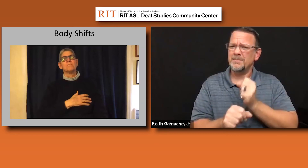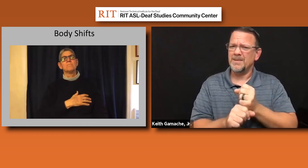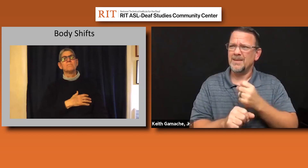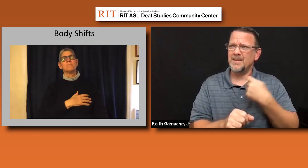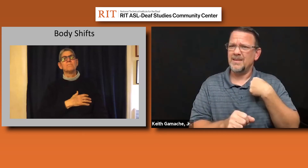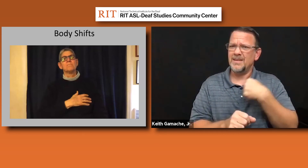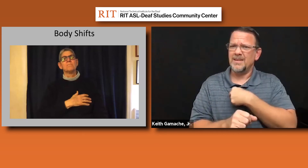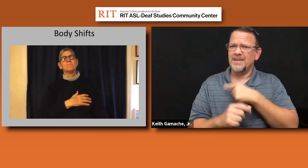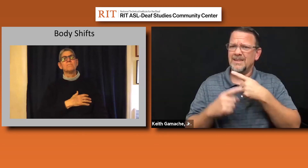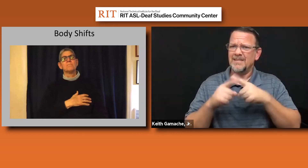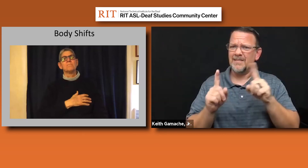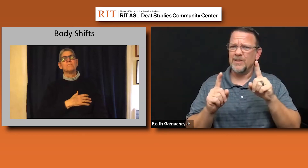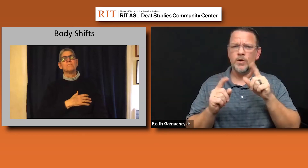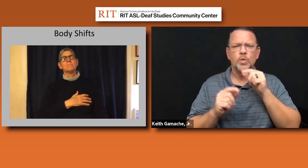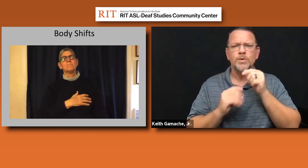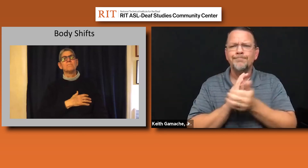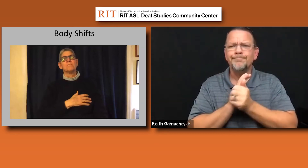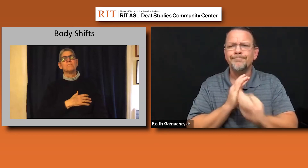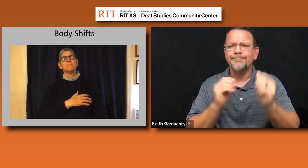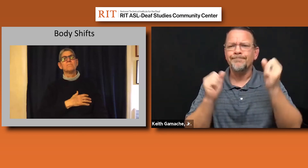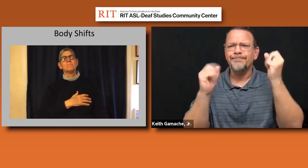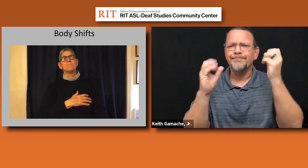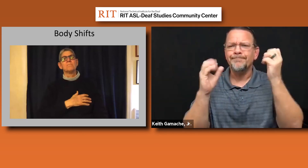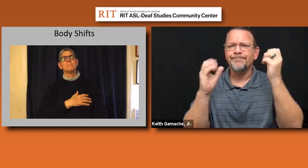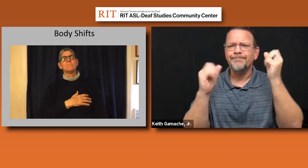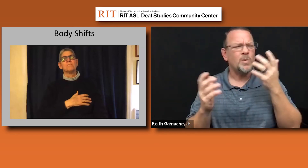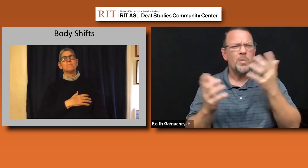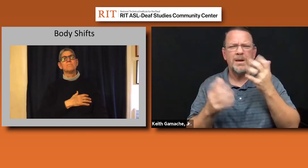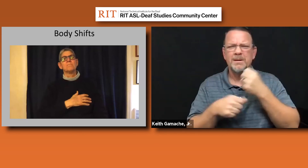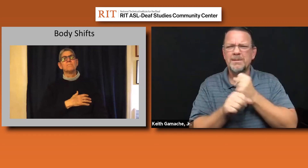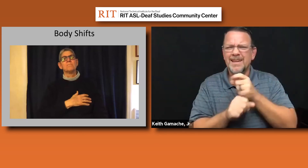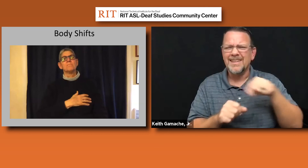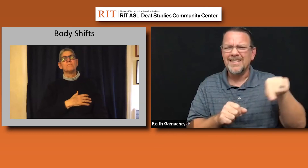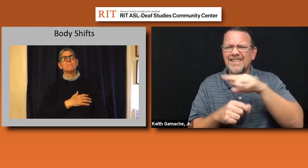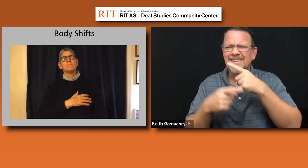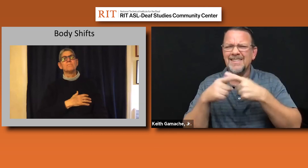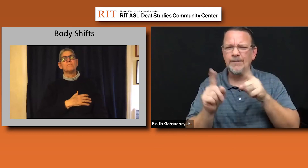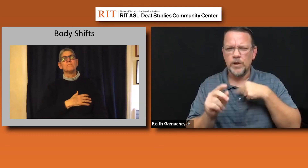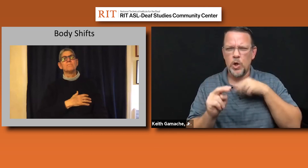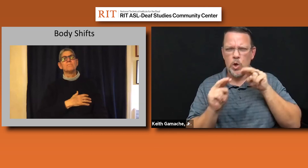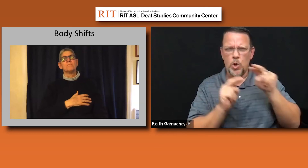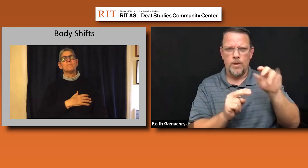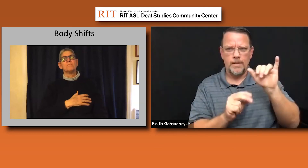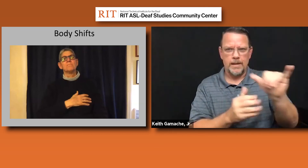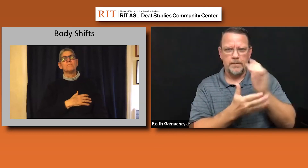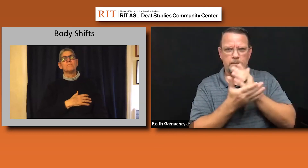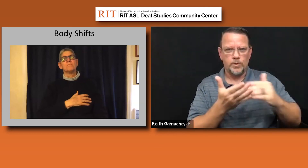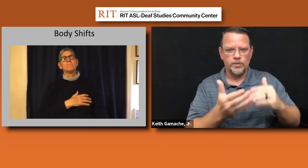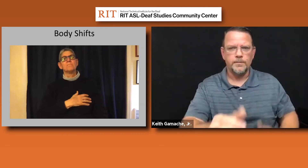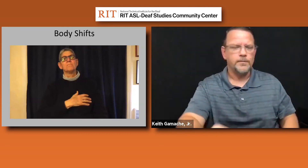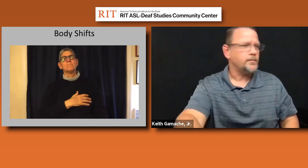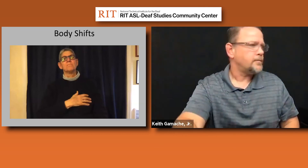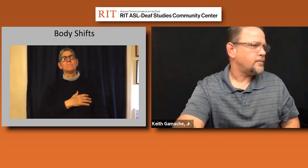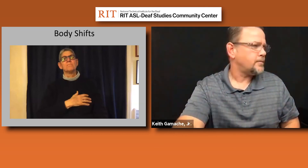and I was wondering, "Is that what makes this different? You know, what makes skilled signers